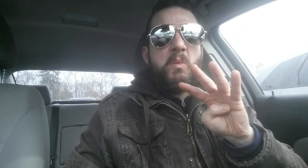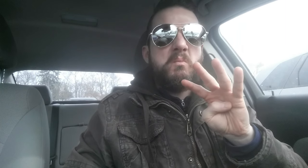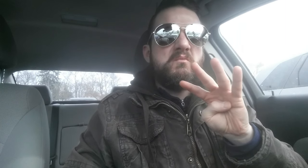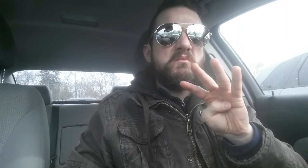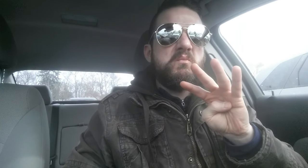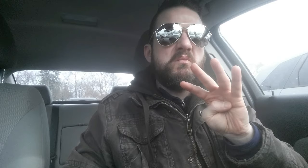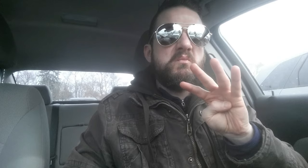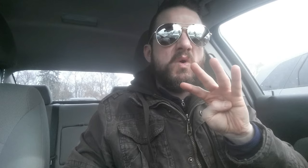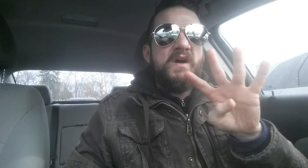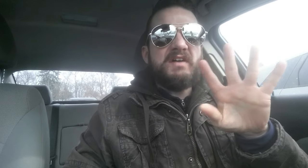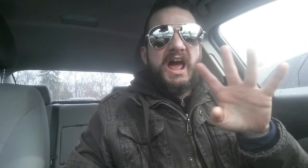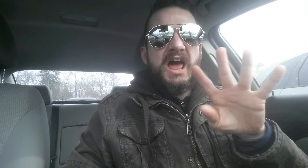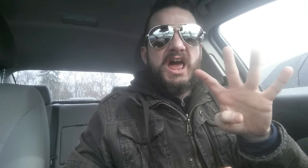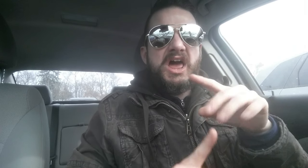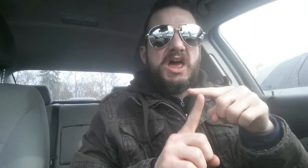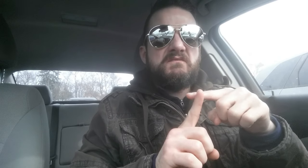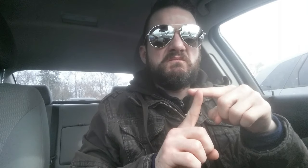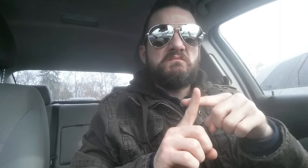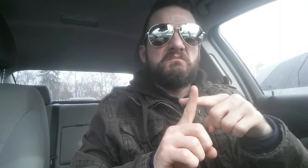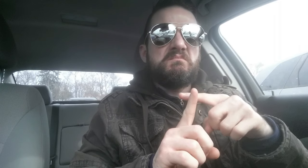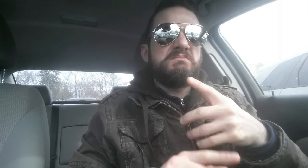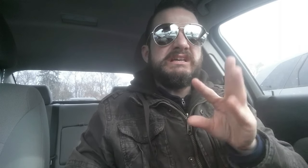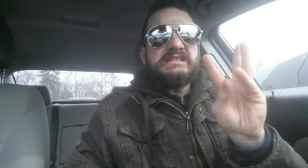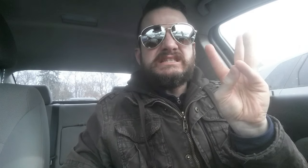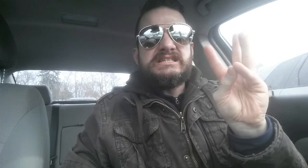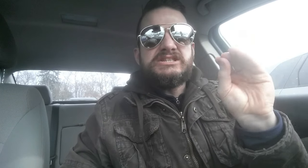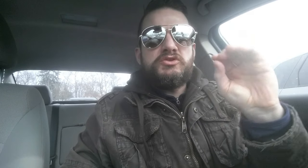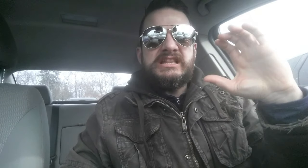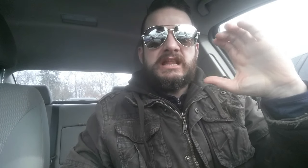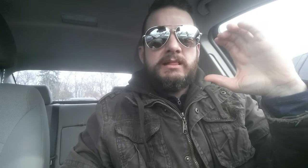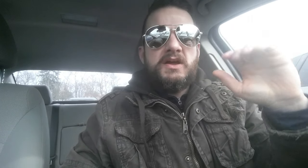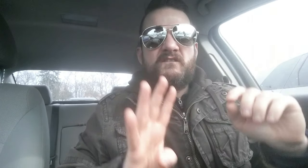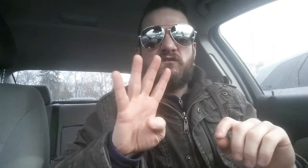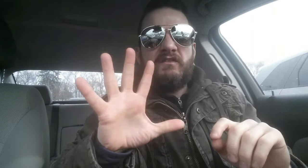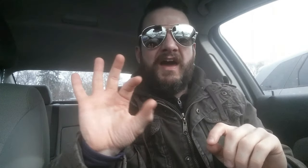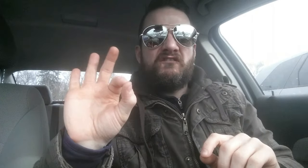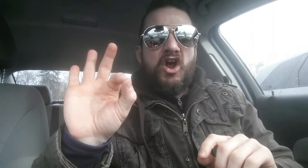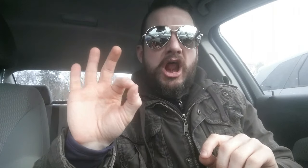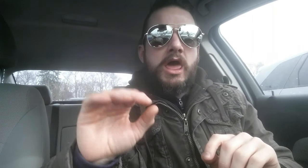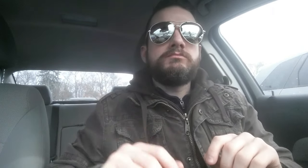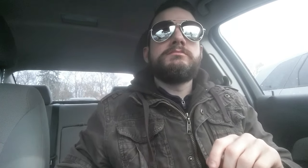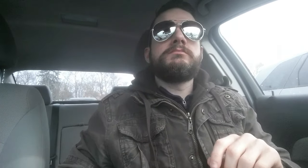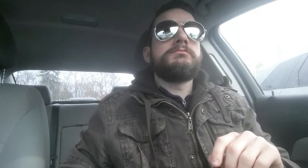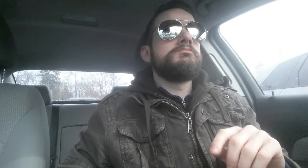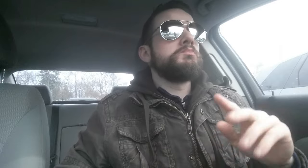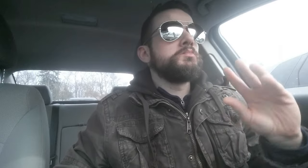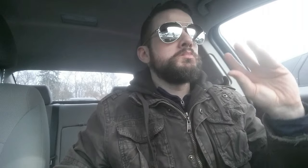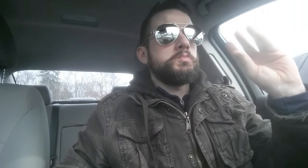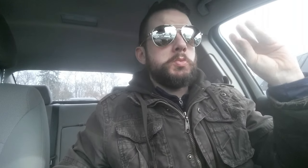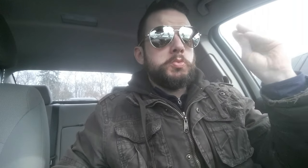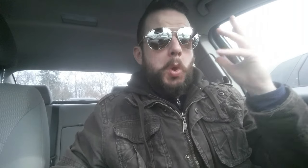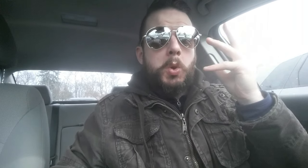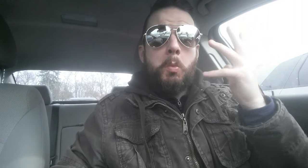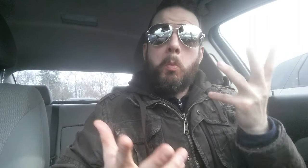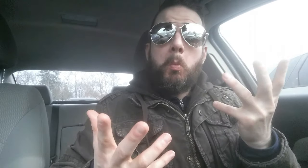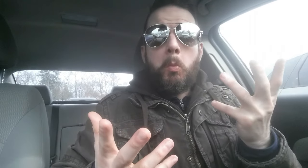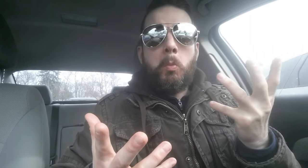Forty-five degrees Fahrenheit, six degrees Celsius. It's pretty much sunny.